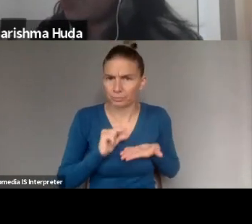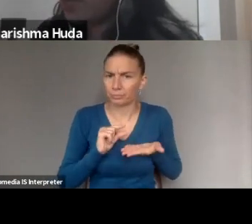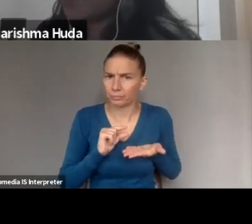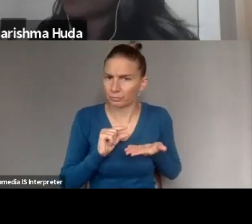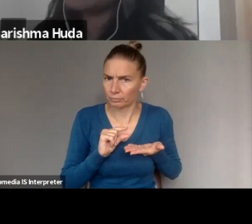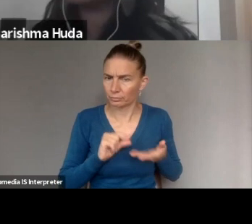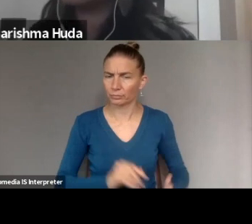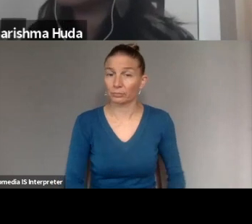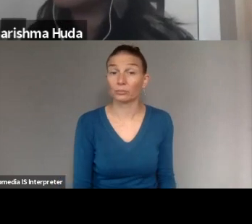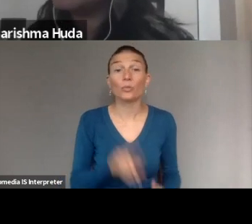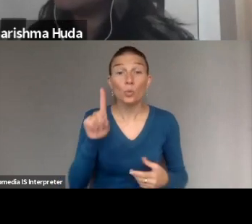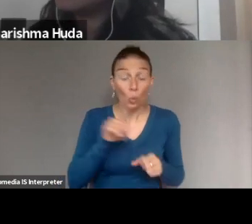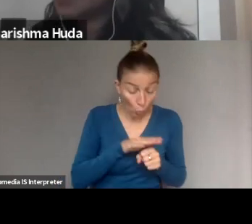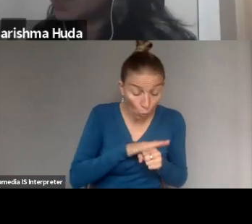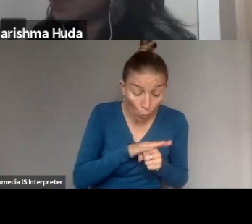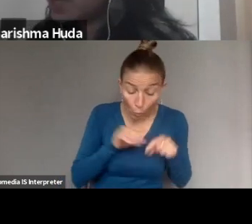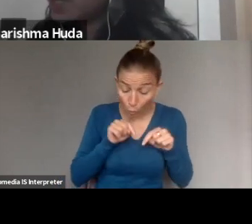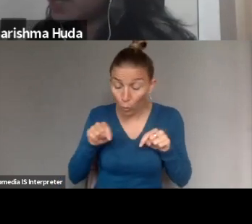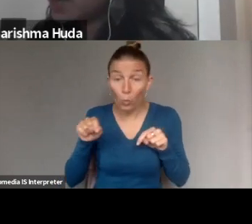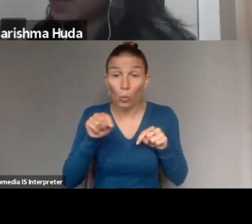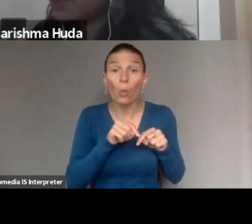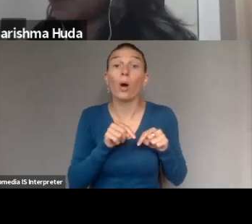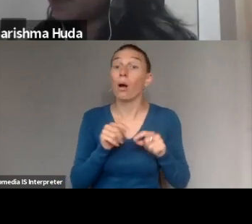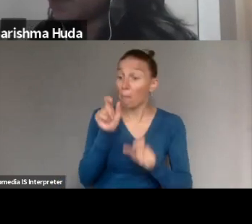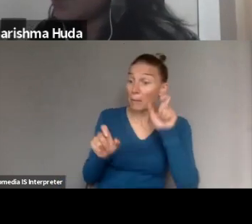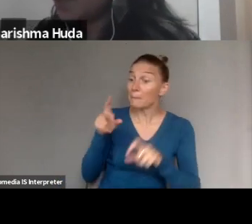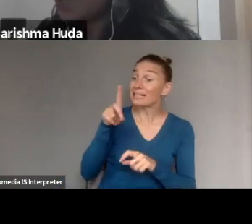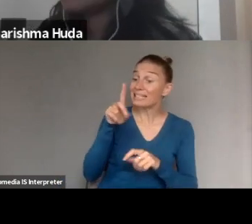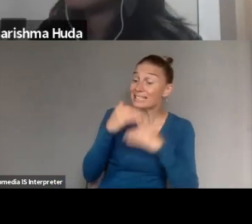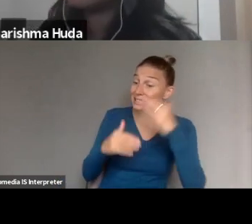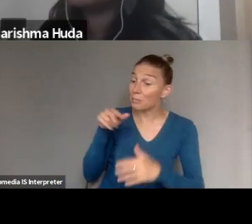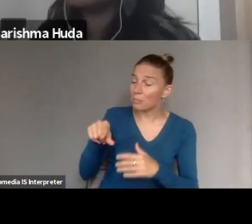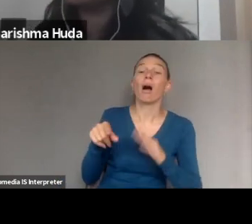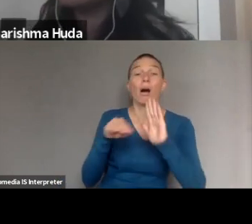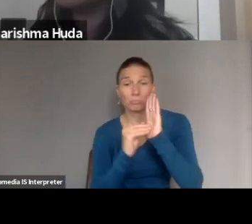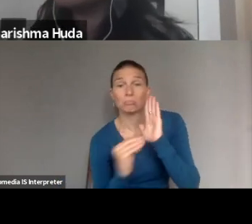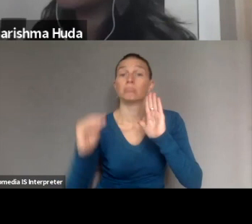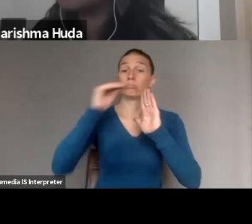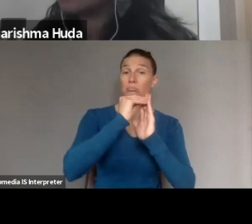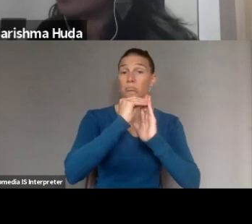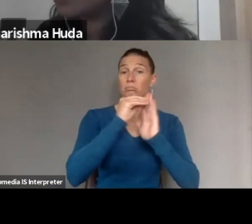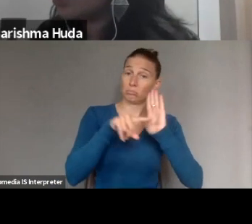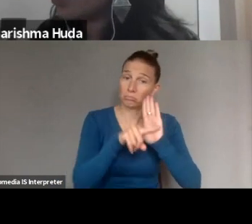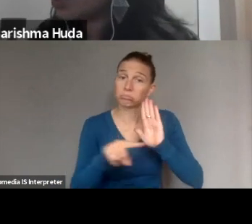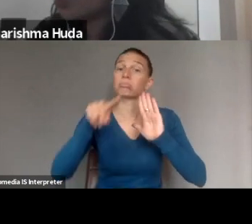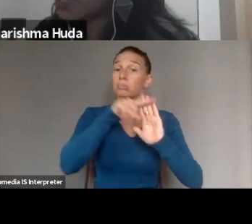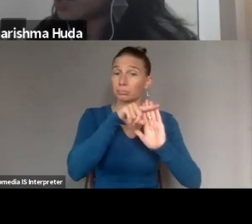have been prioritising people with disabilities because they have been falling through the cracks